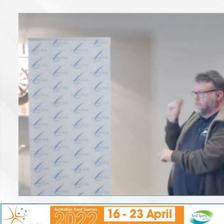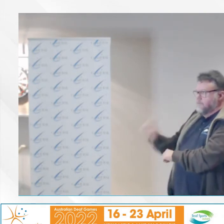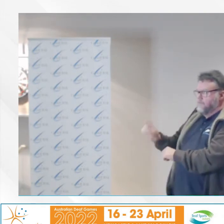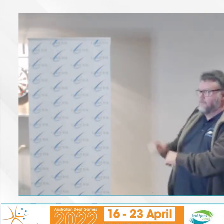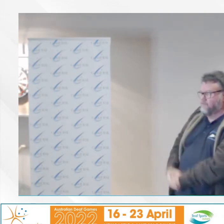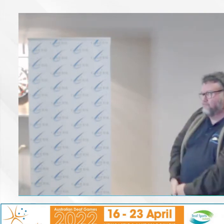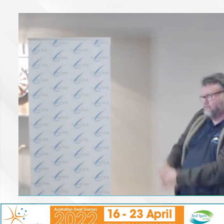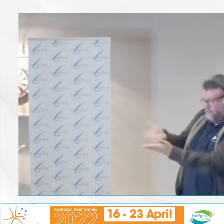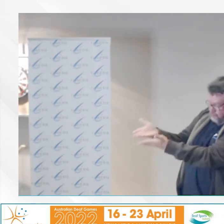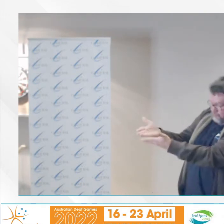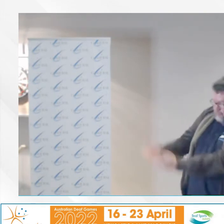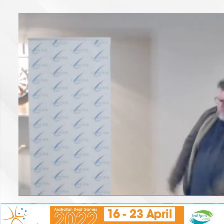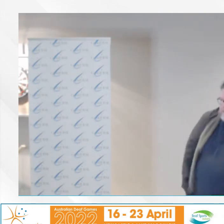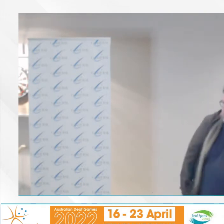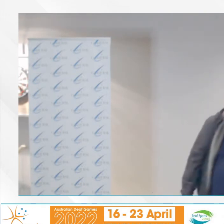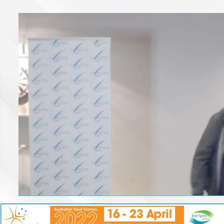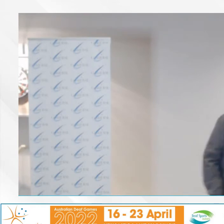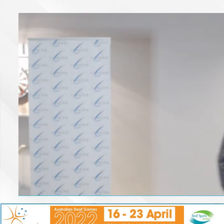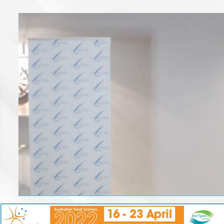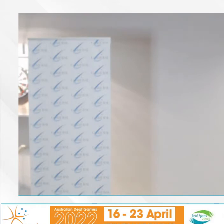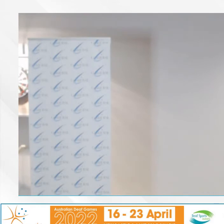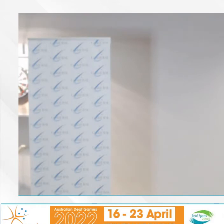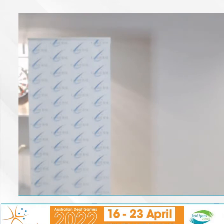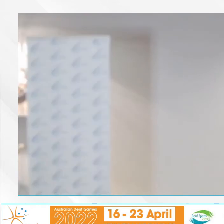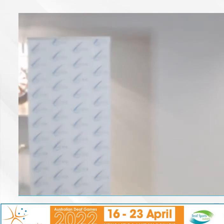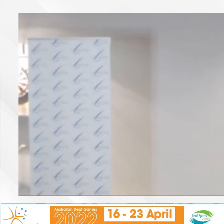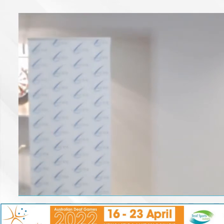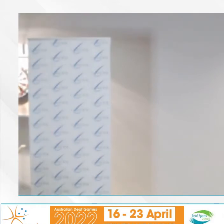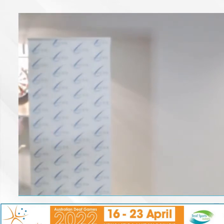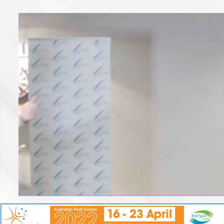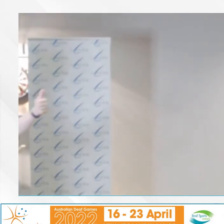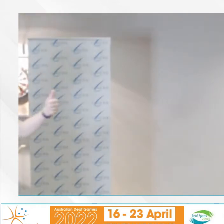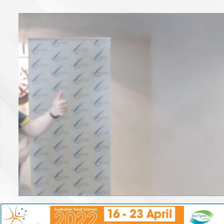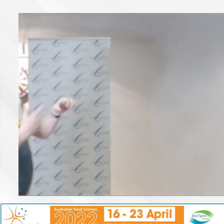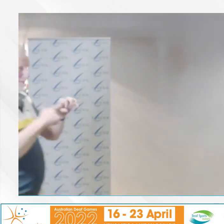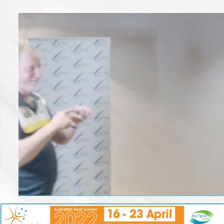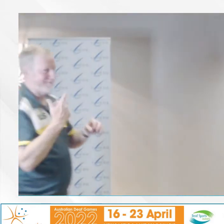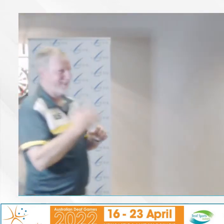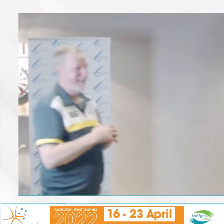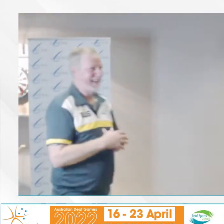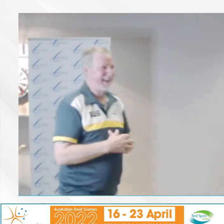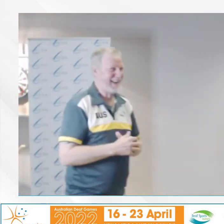for the community so i've got people who want to get onto that early yeah that's a good